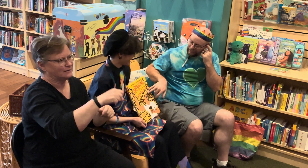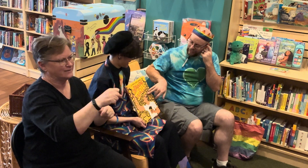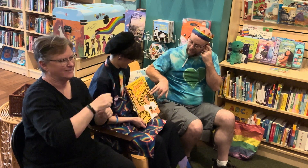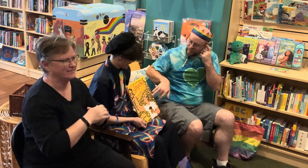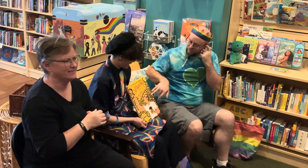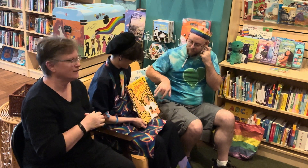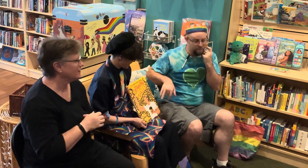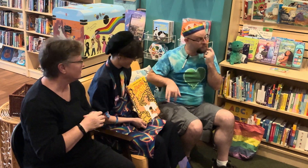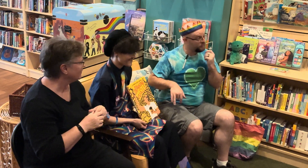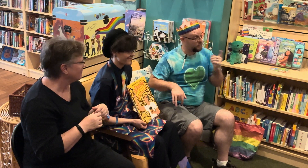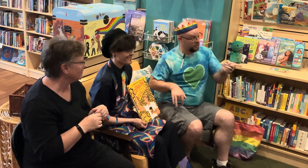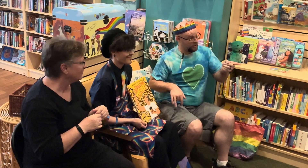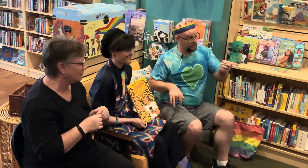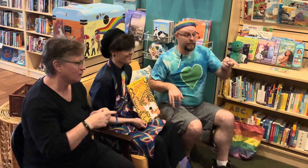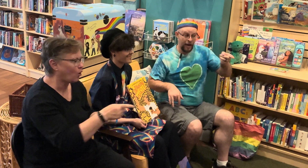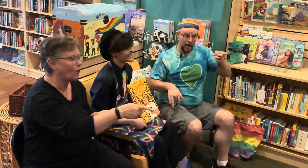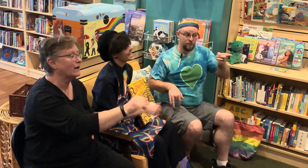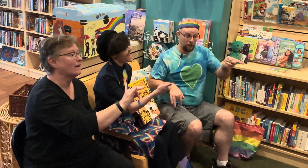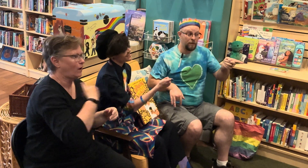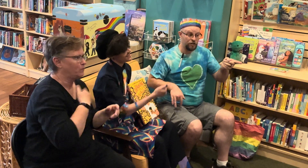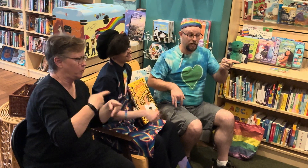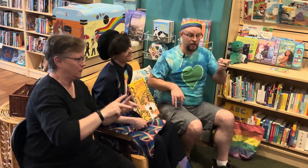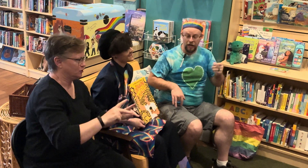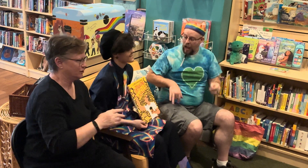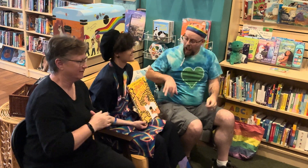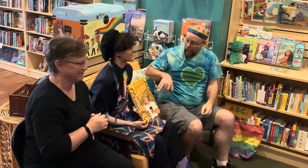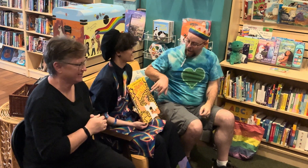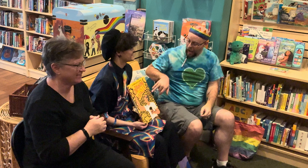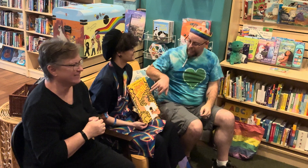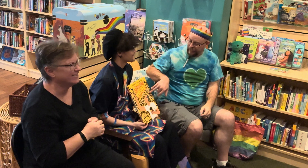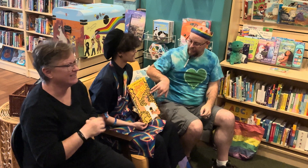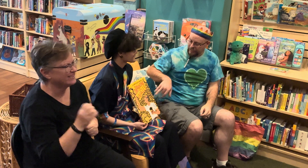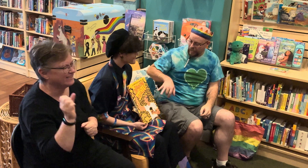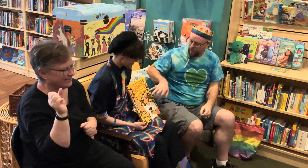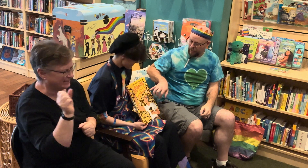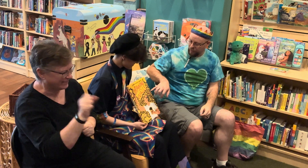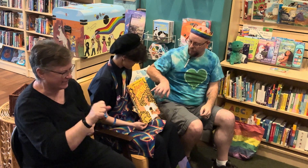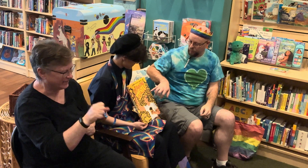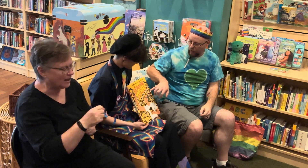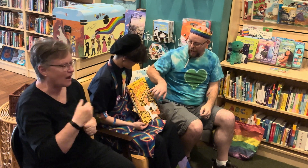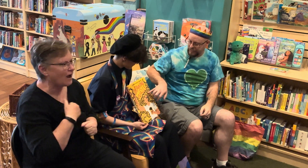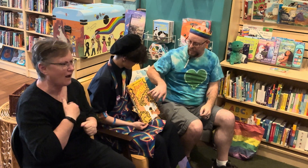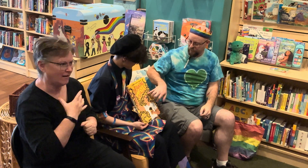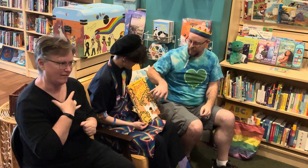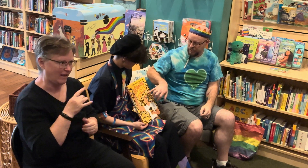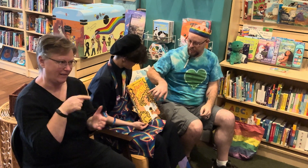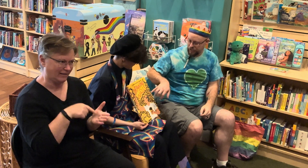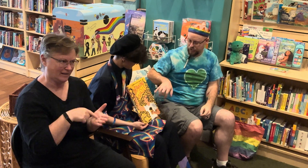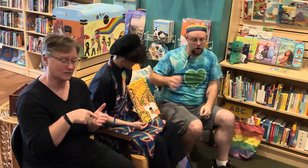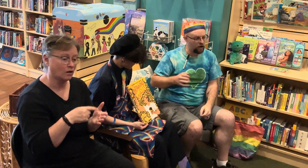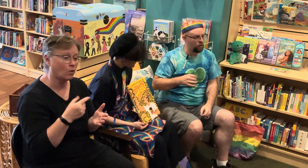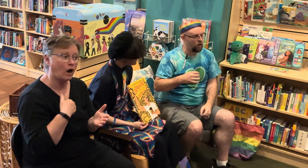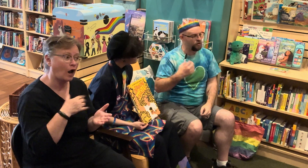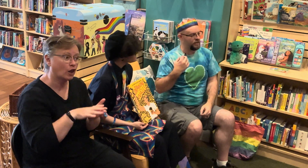I like this... AUDIENCE: Or you have permission. AARON: Yes, permission. I like this, I think what I take from this is, drawing on walls,